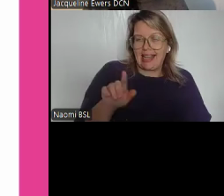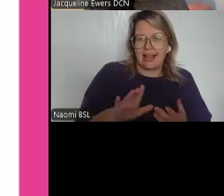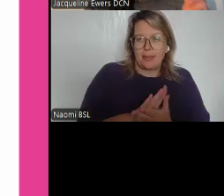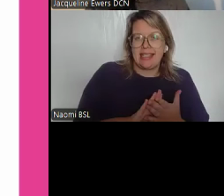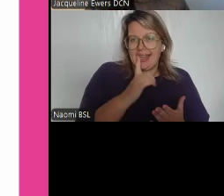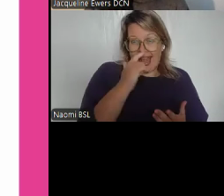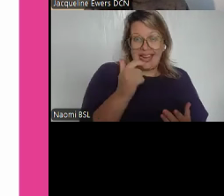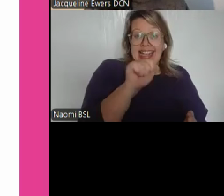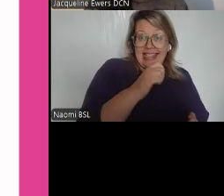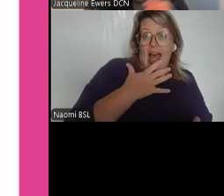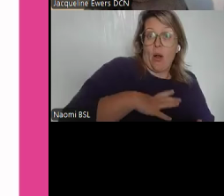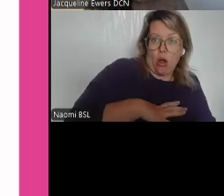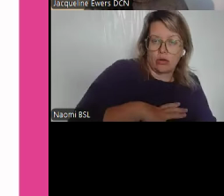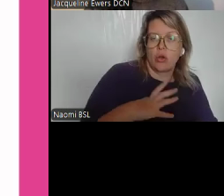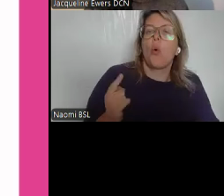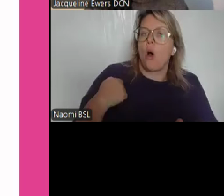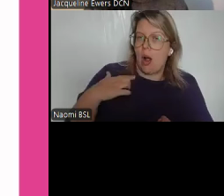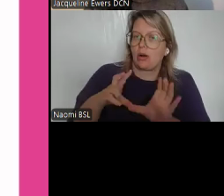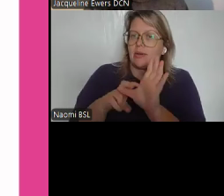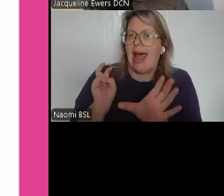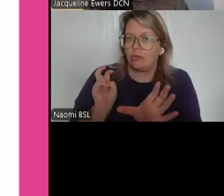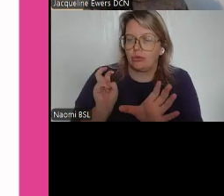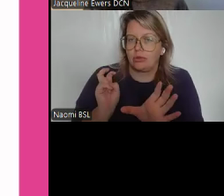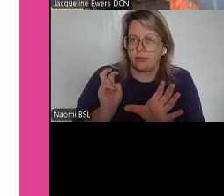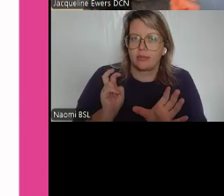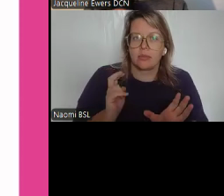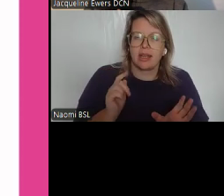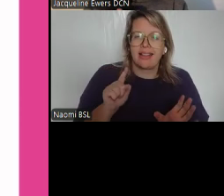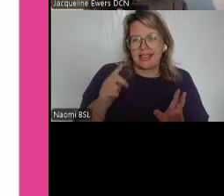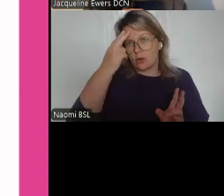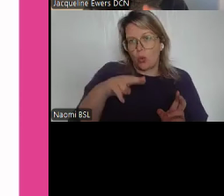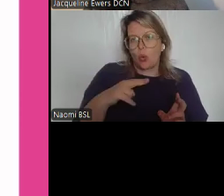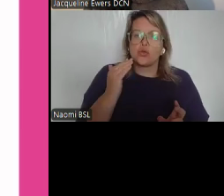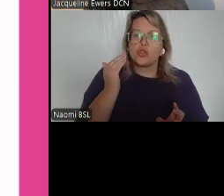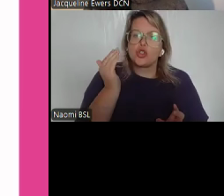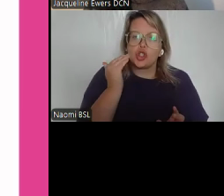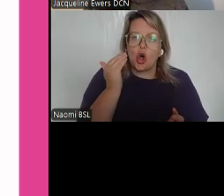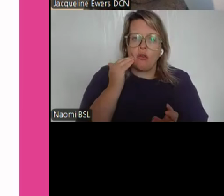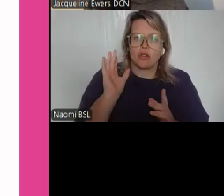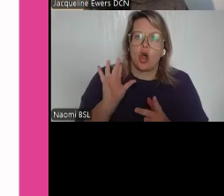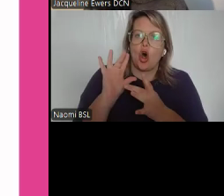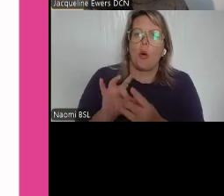The soft opt-in, why is it interesting? We're going to look at some factors of why it's interesting